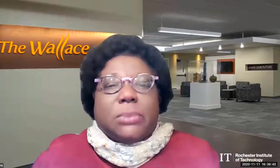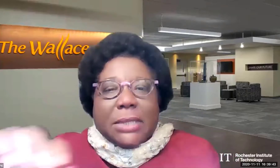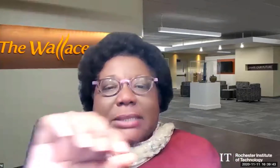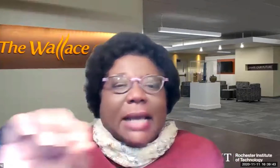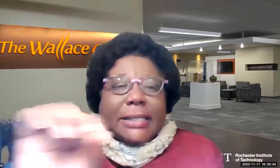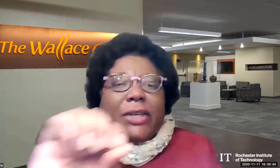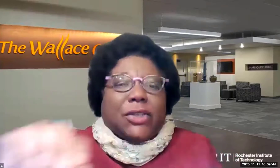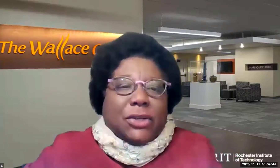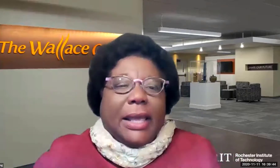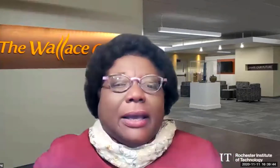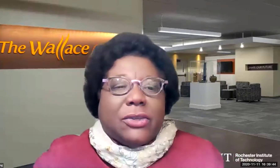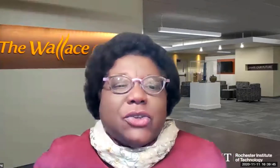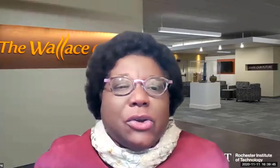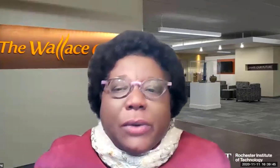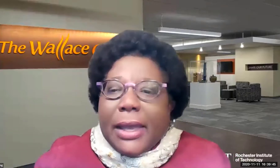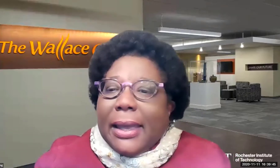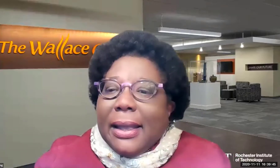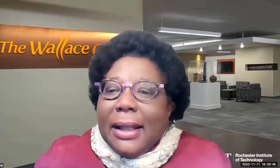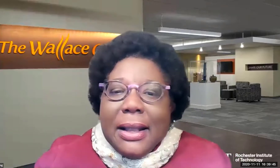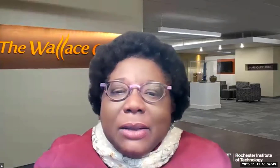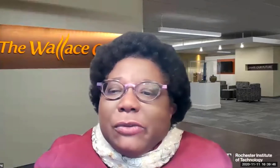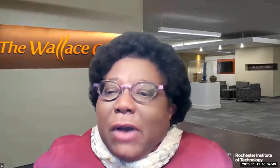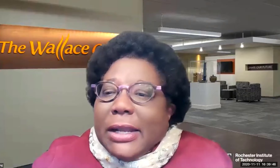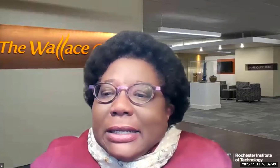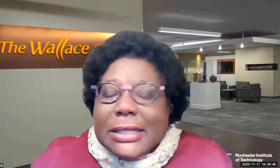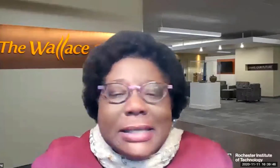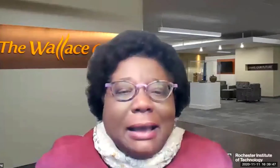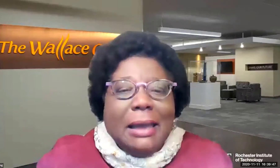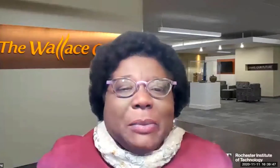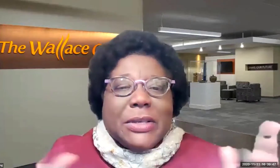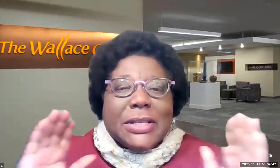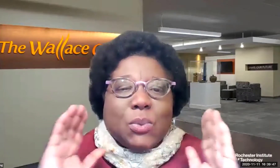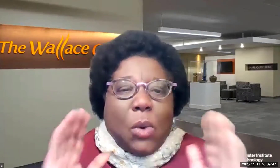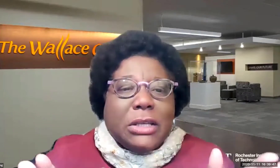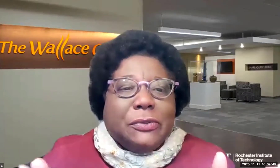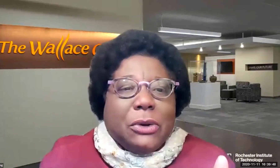Adwoa Boateng: The citation. Yeah, so you're okay we've run out of time, but this is wonderful. I want to thank you all for coming.